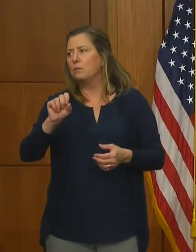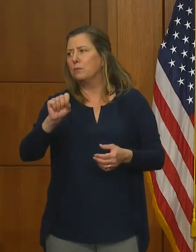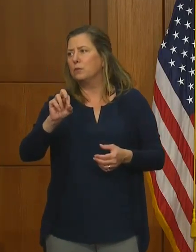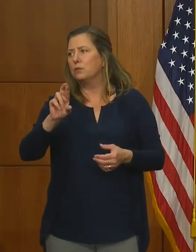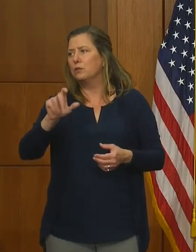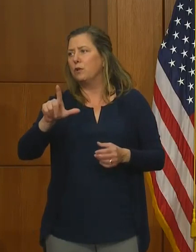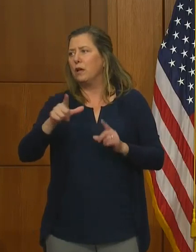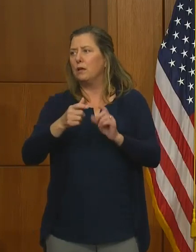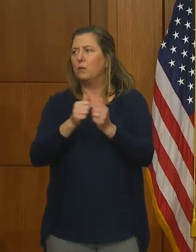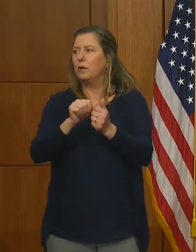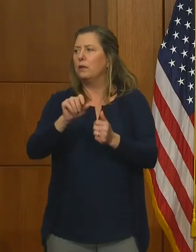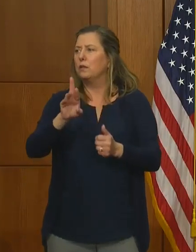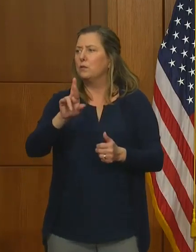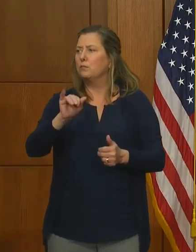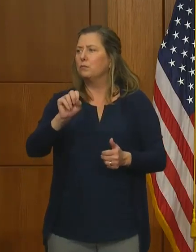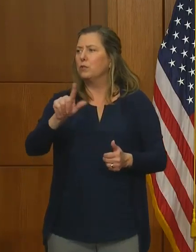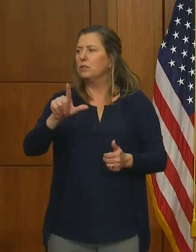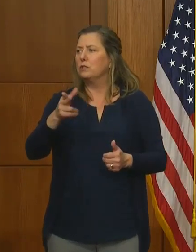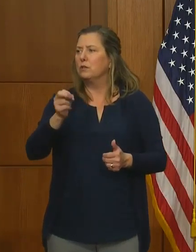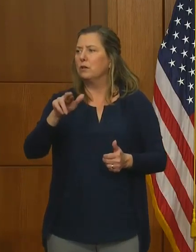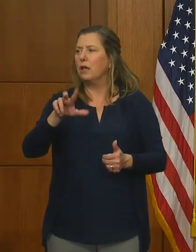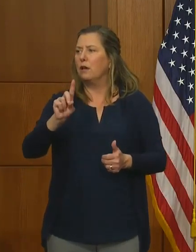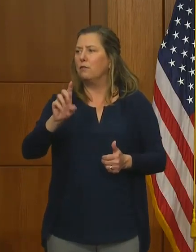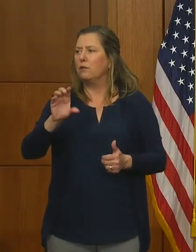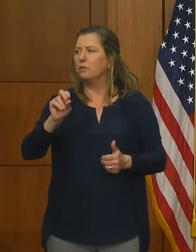THE NEXT QUESTION WILL BE FROM